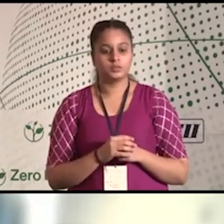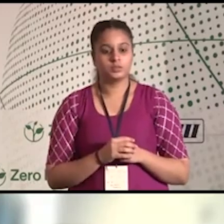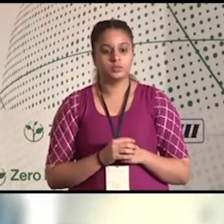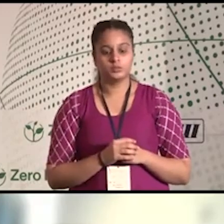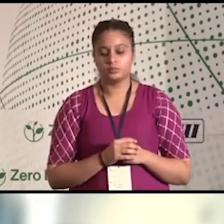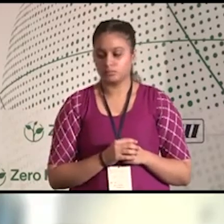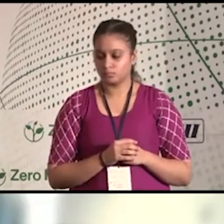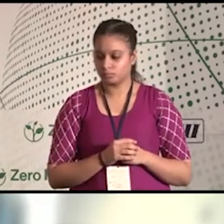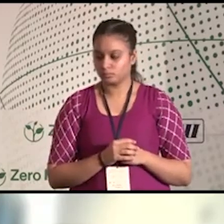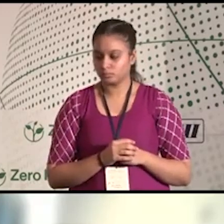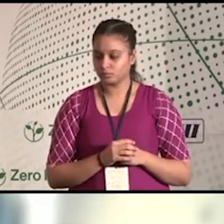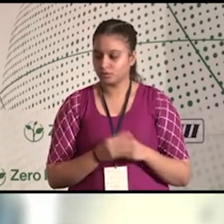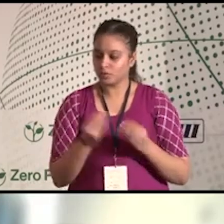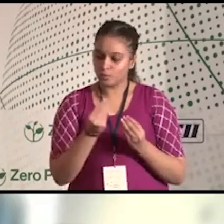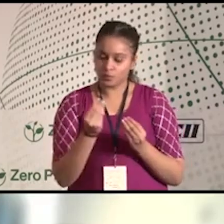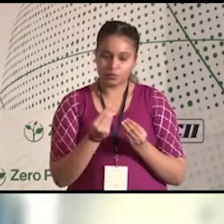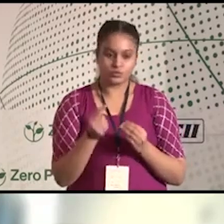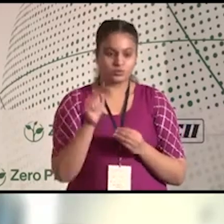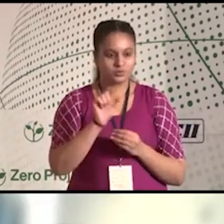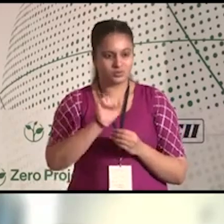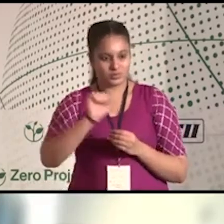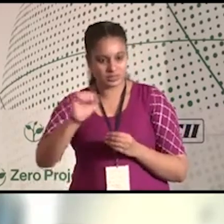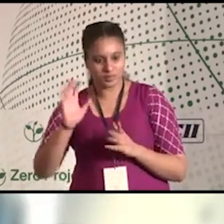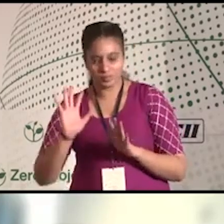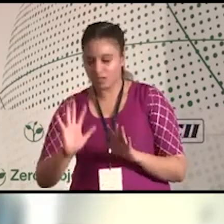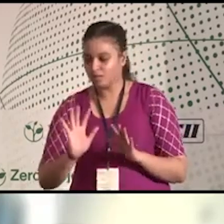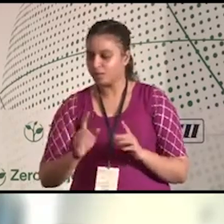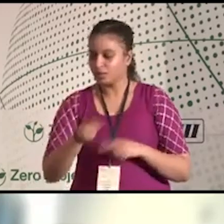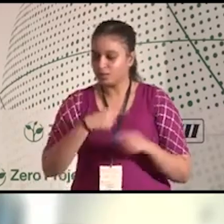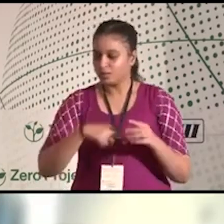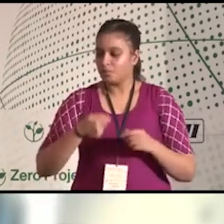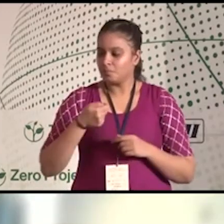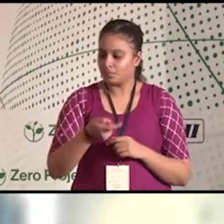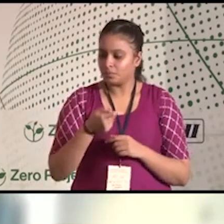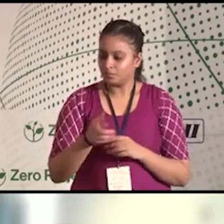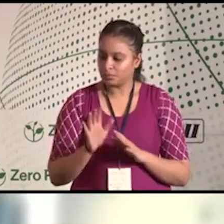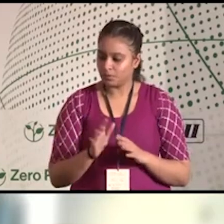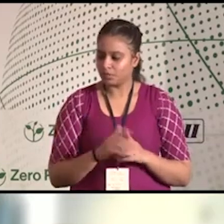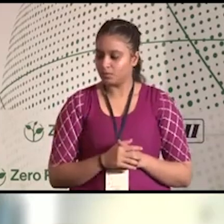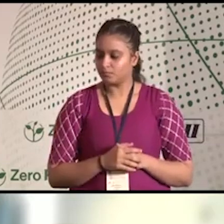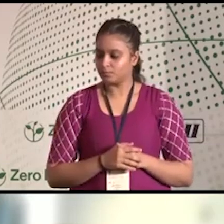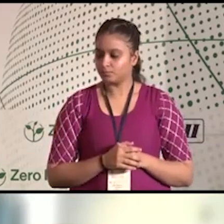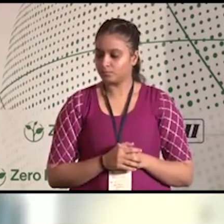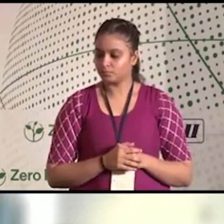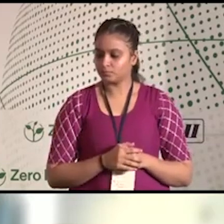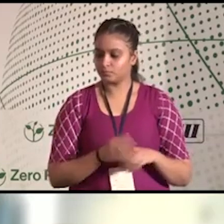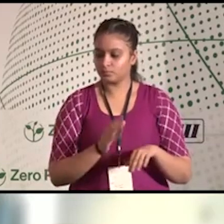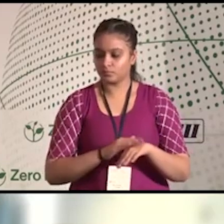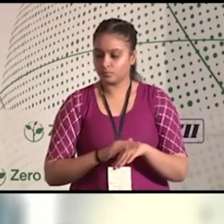Most of them have out how to do that for my experience. But I hear all the time from employers who say, well,